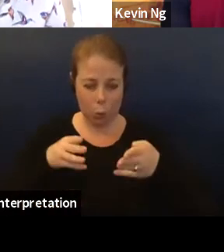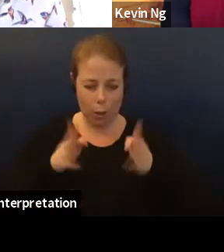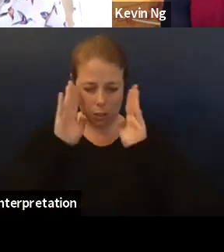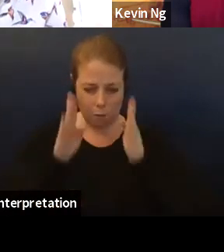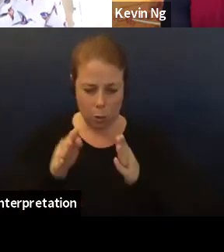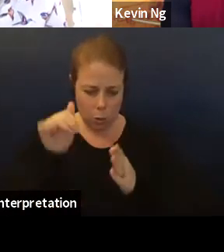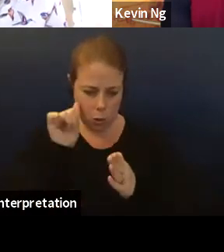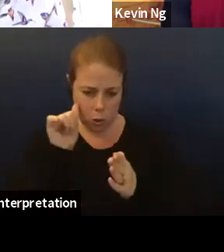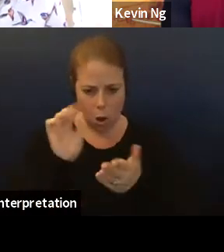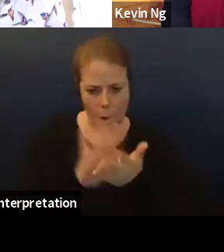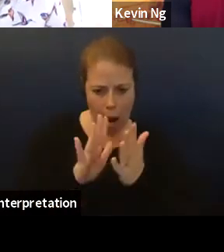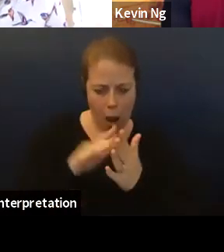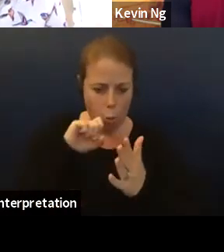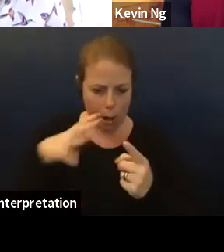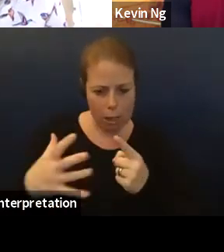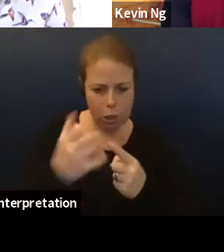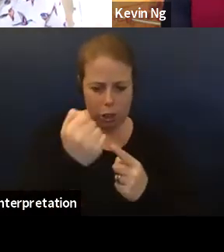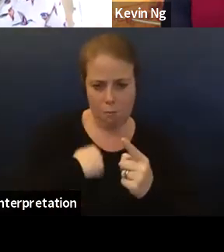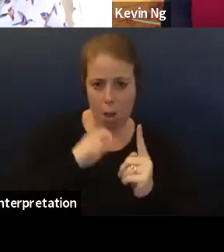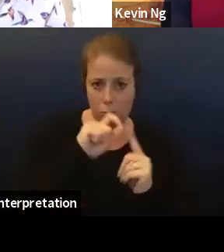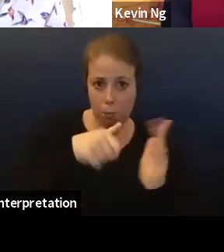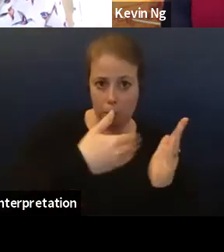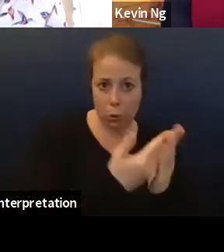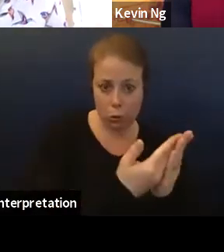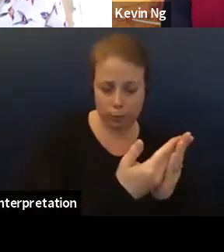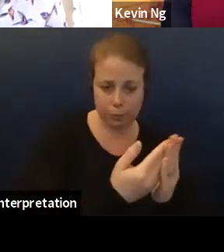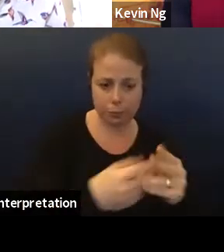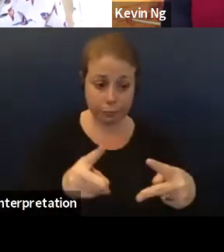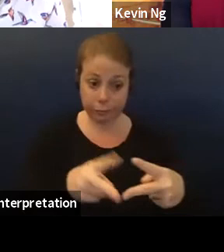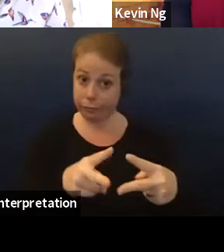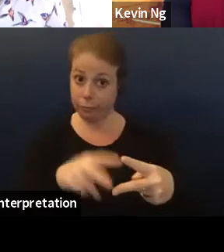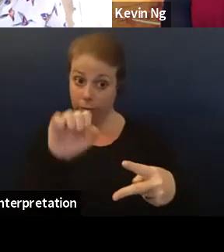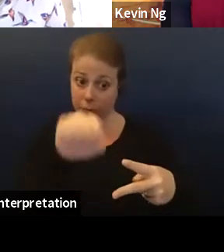And if you can get both of those right I think it stands new a really good strong stead, yeah.